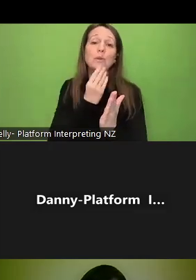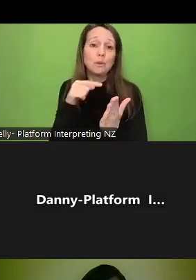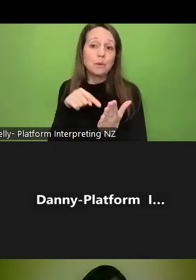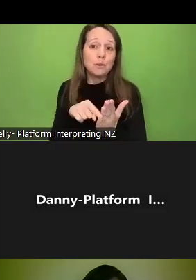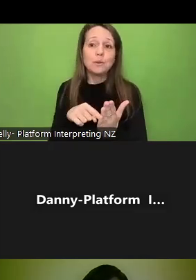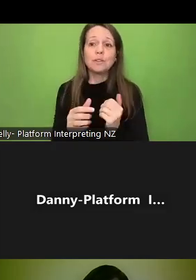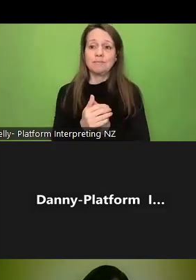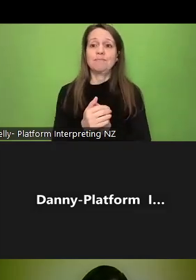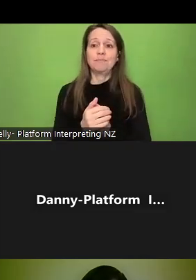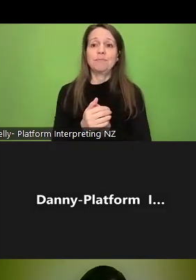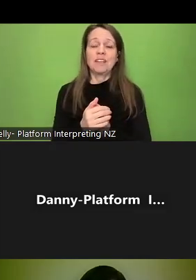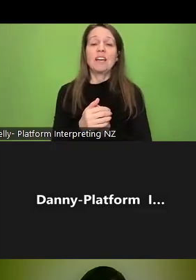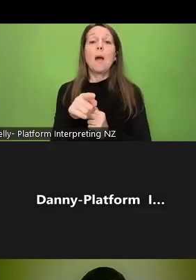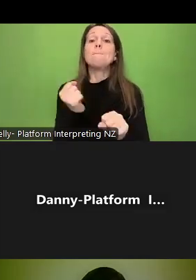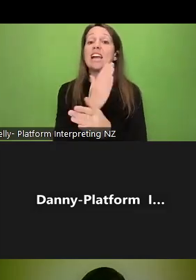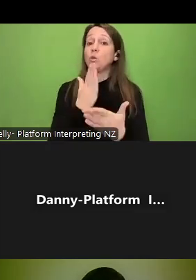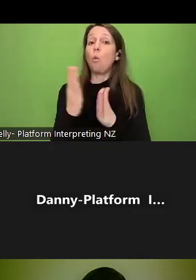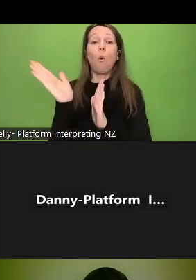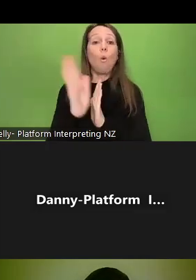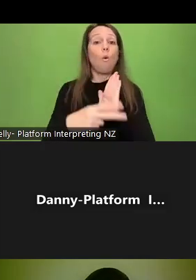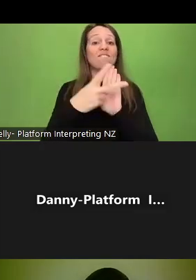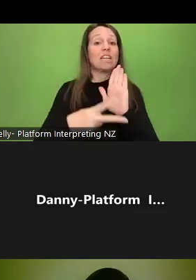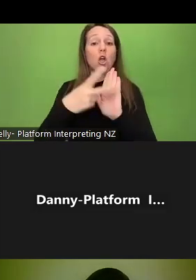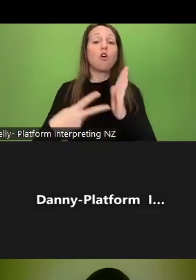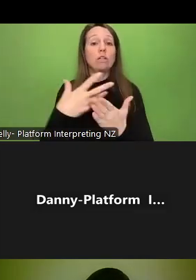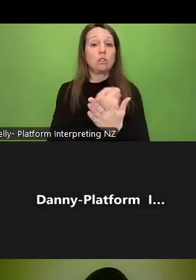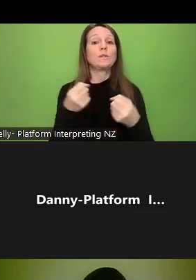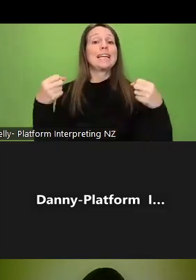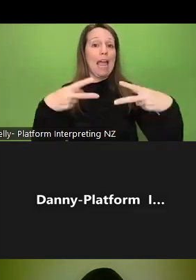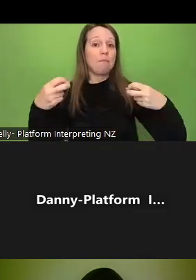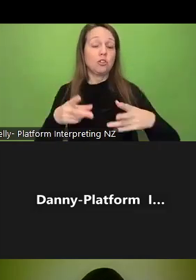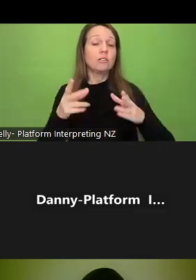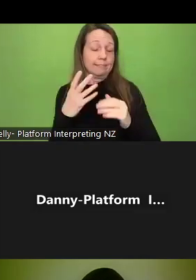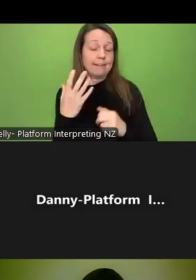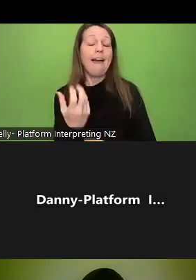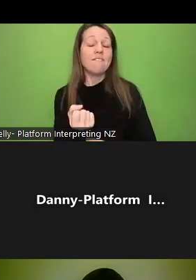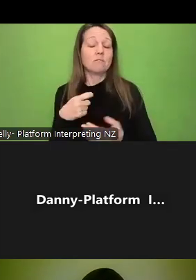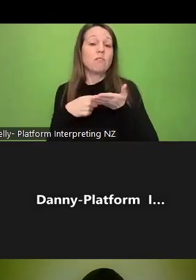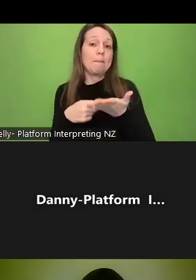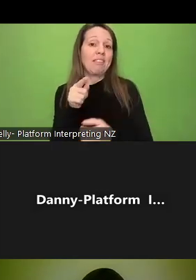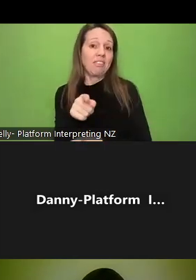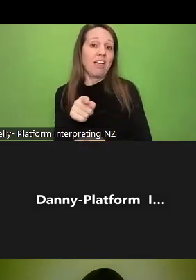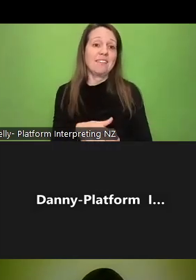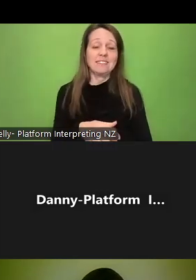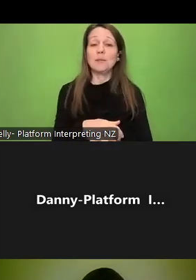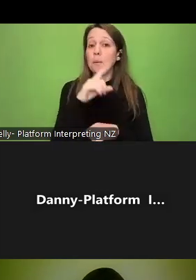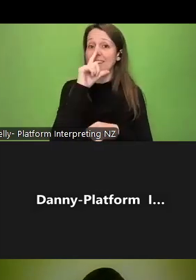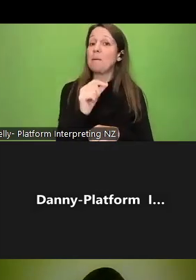recommend captions on all of your video resources, and it can be really handy.